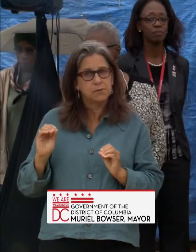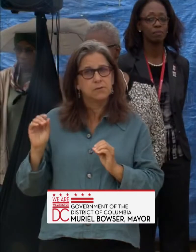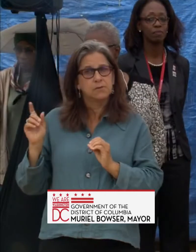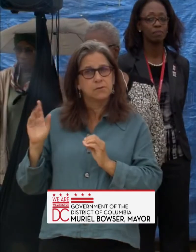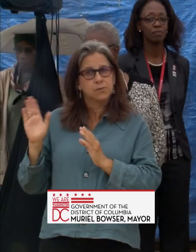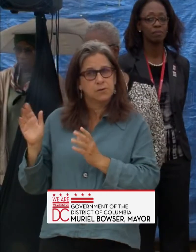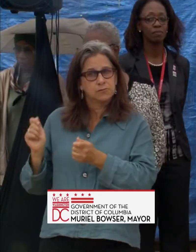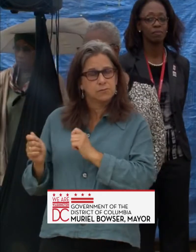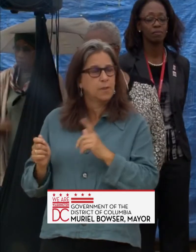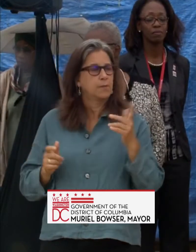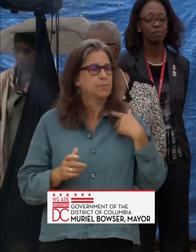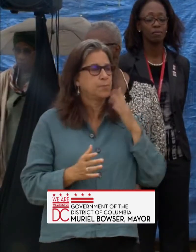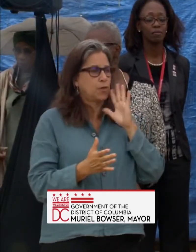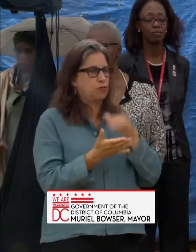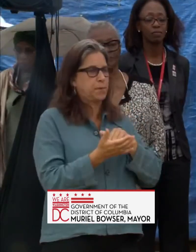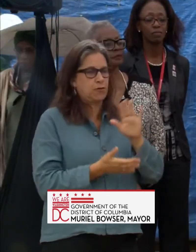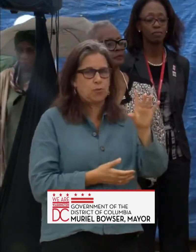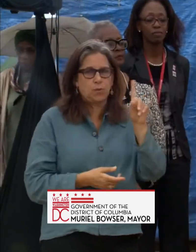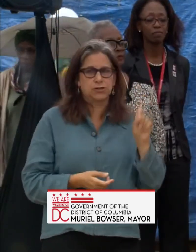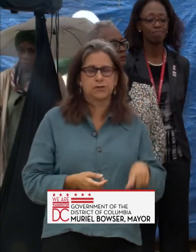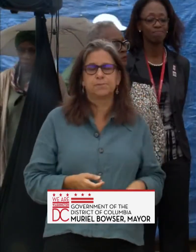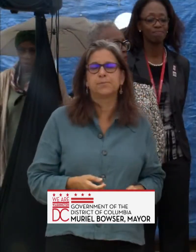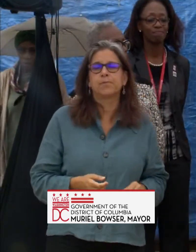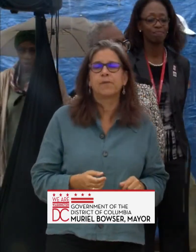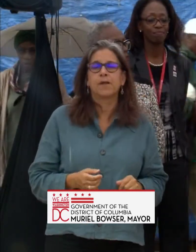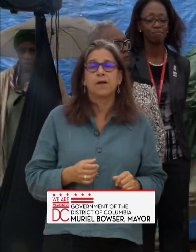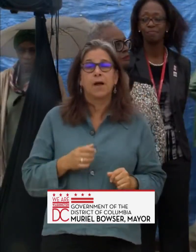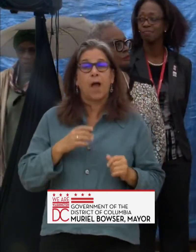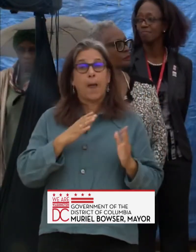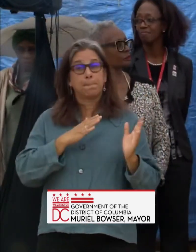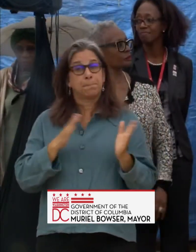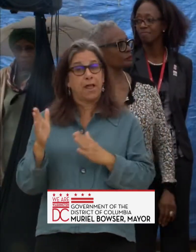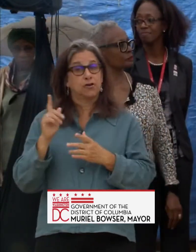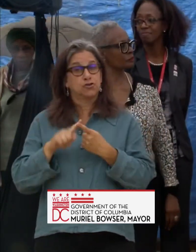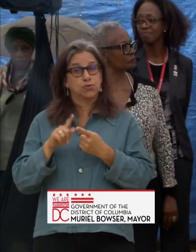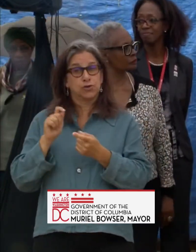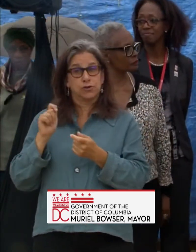PLAN TO REBUILD D.C. GENERAL? THE HOSPITAL I THINK IS WHAT YOU ARE REFERRING TO.